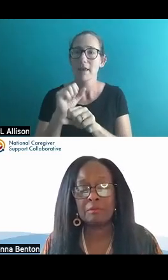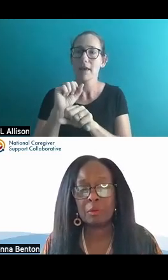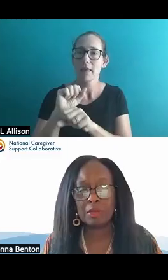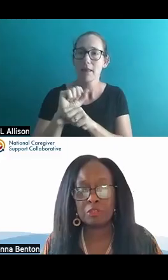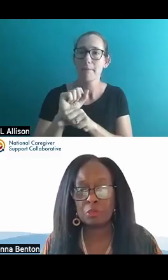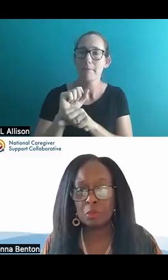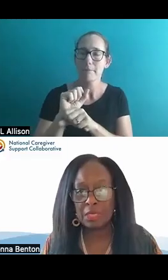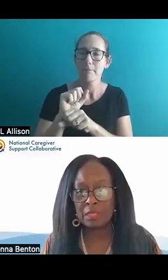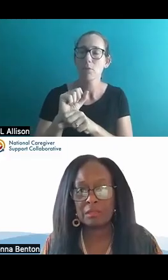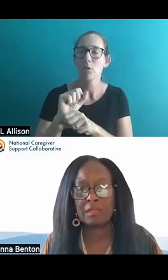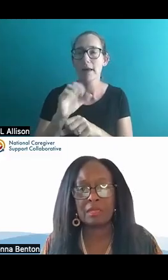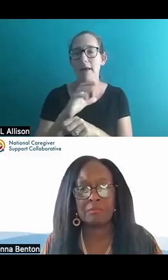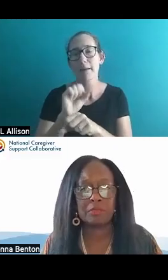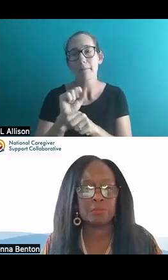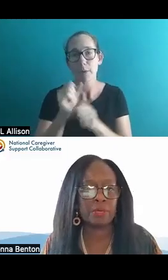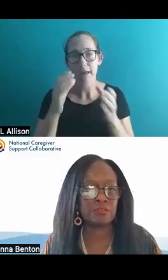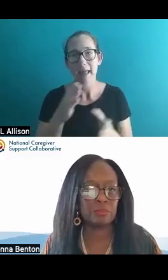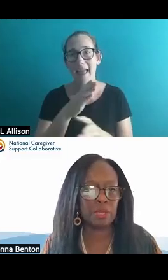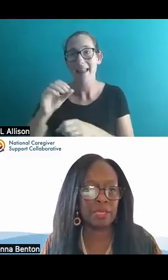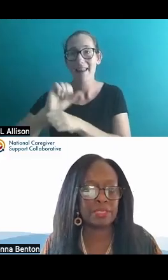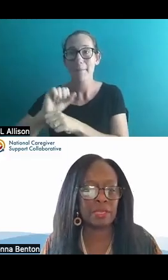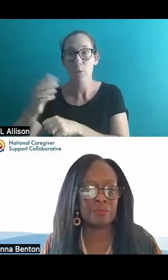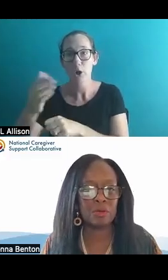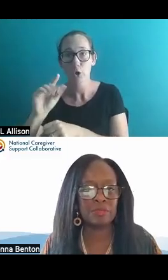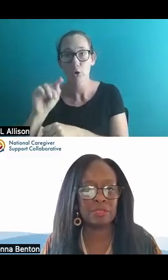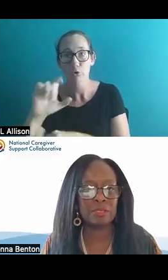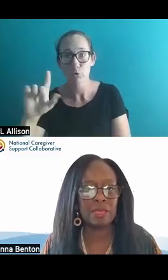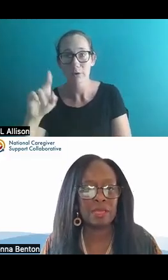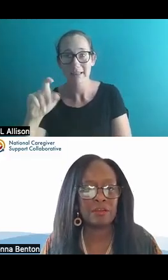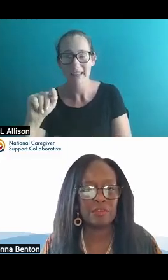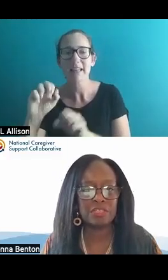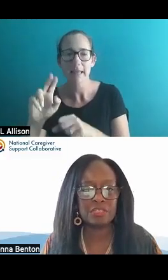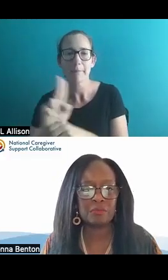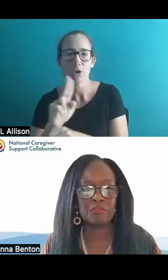employer toolkit that can be used by the AAA's and one of the innovations that we